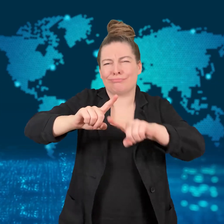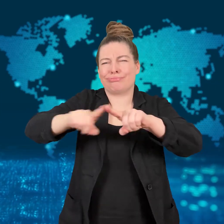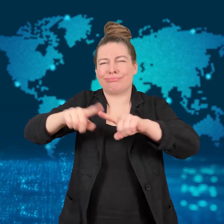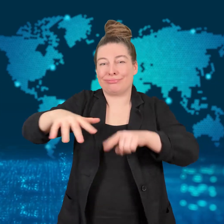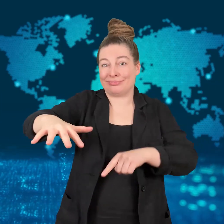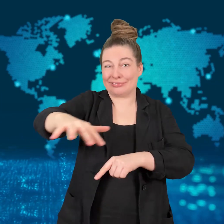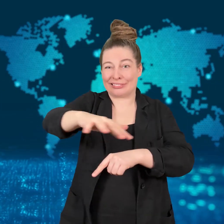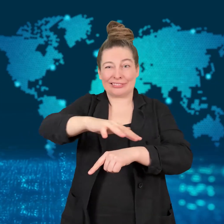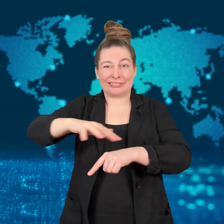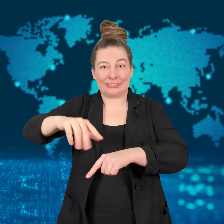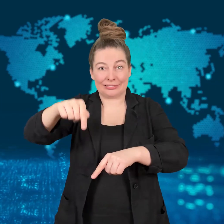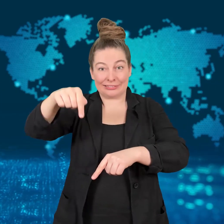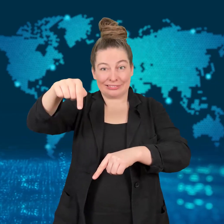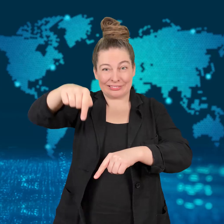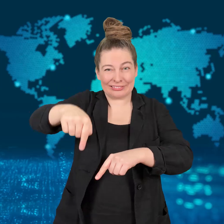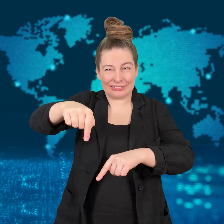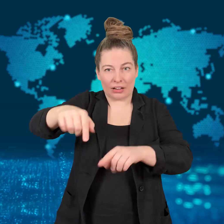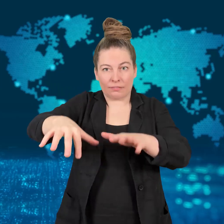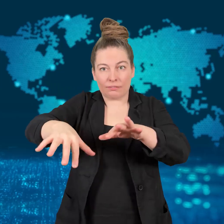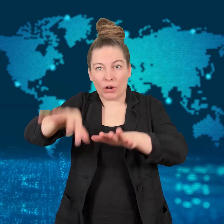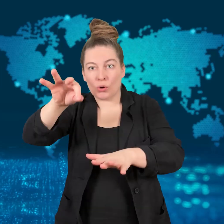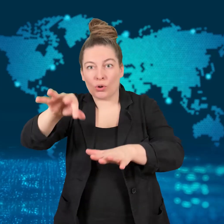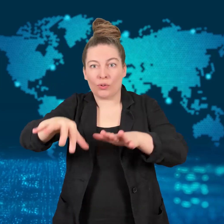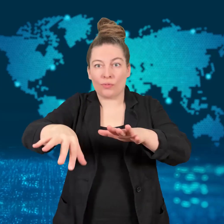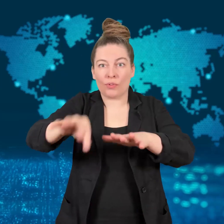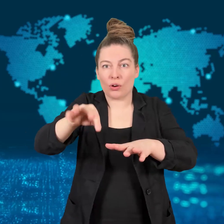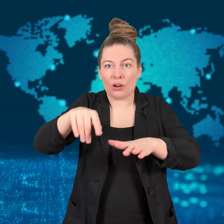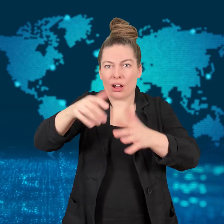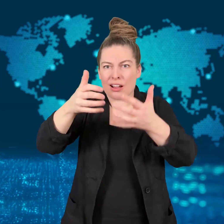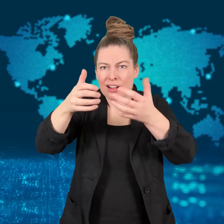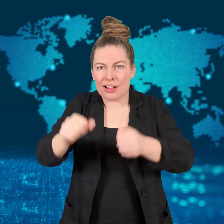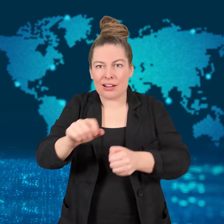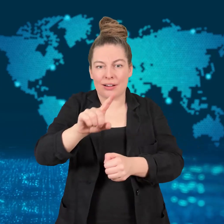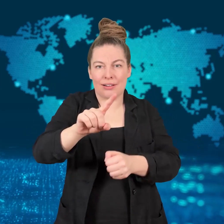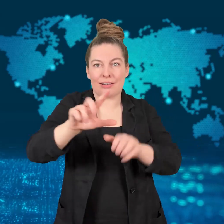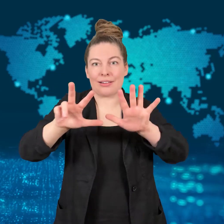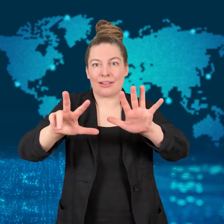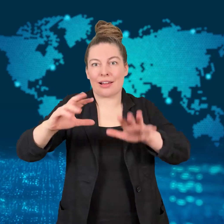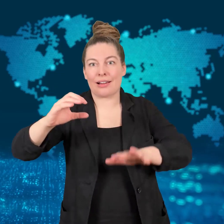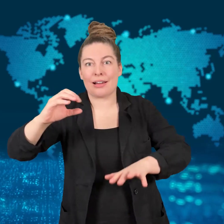II bombs were discovered buried below